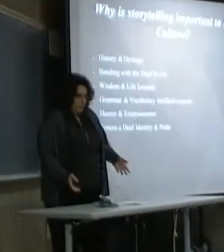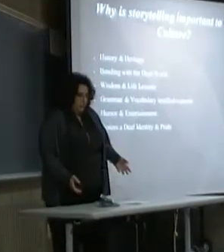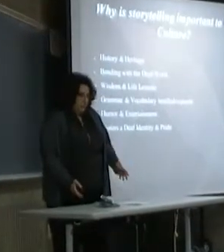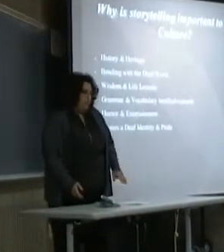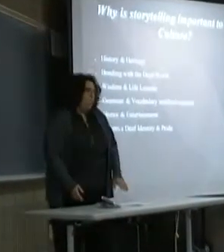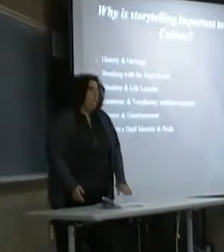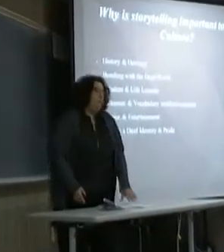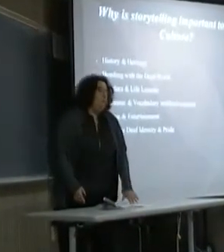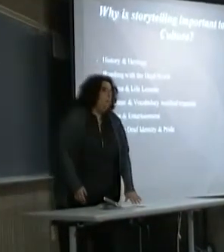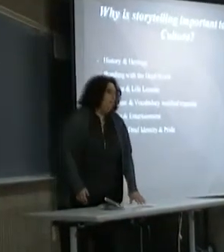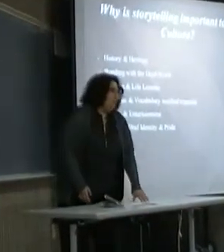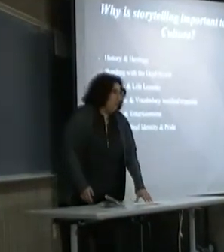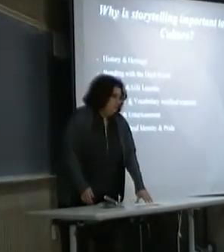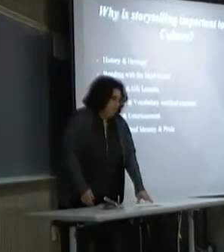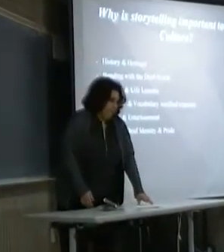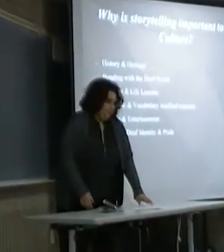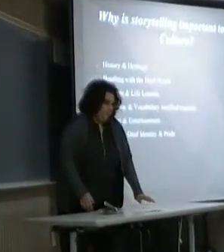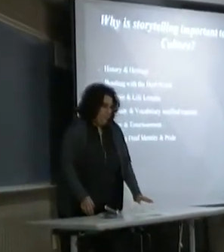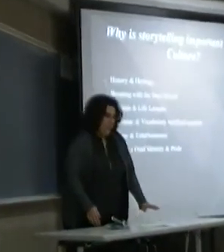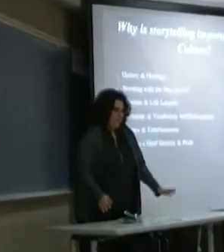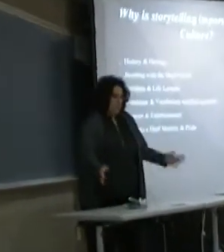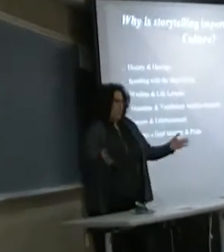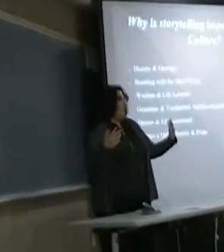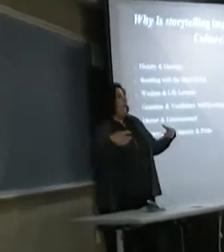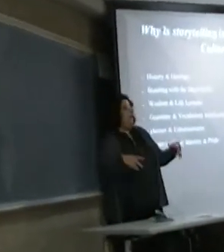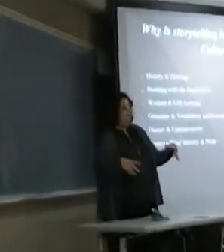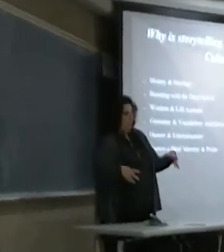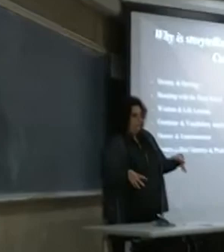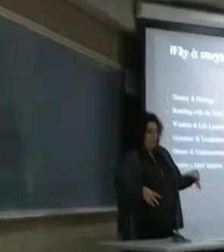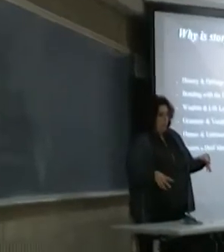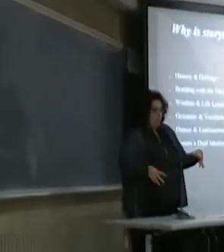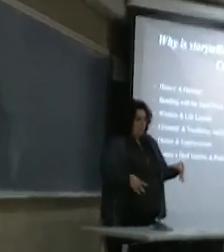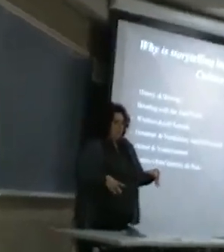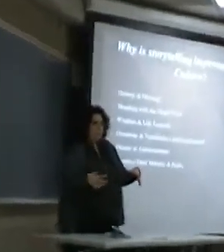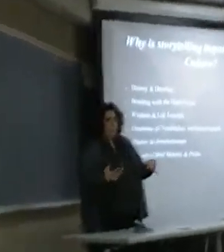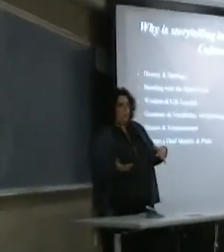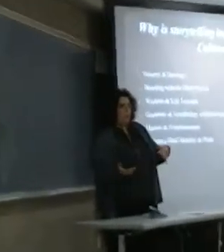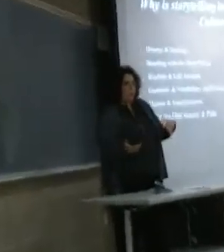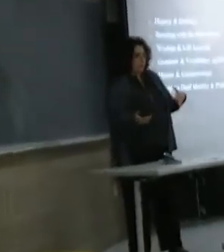Now, since there isn't a written form of ASL and before the advent of moving pictures,